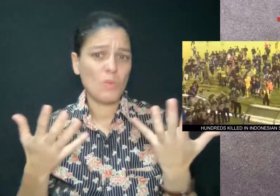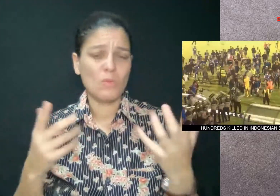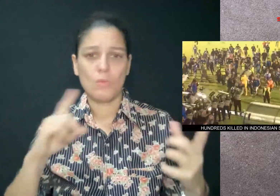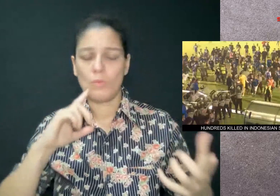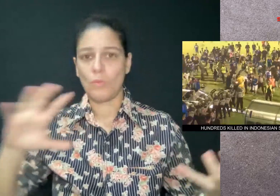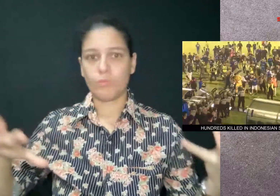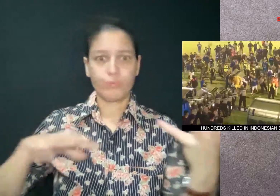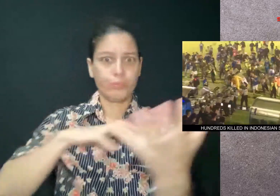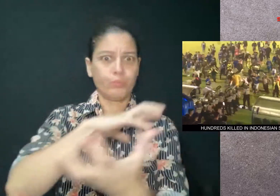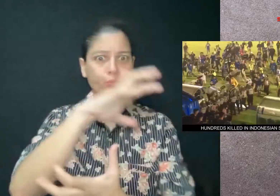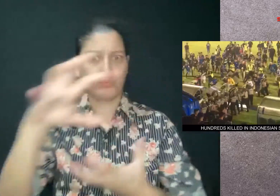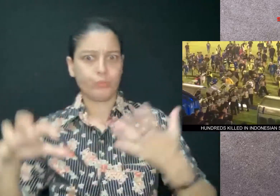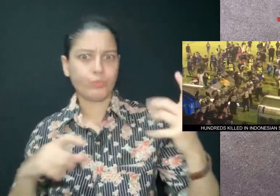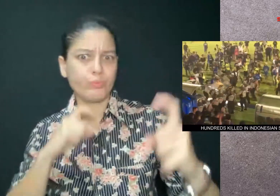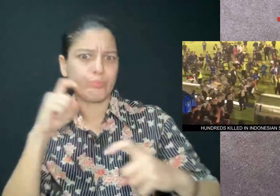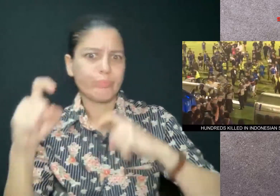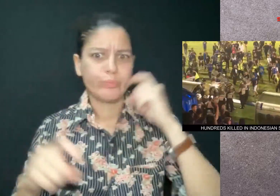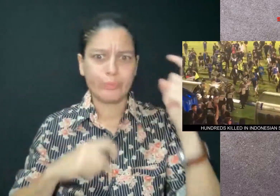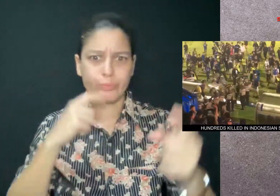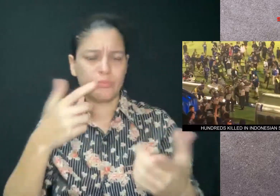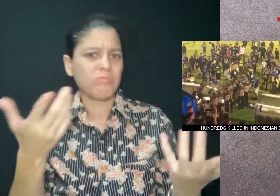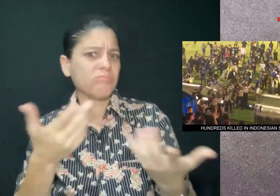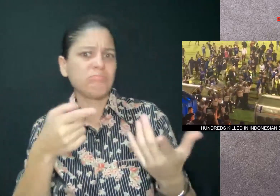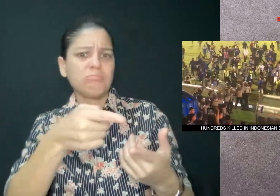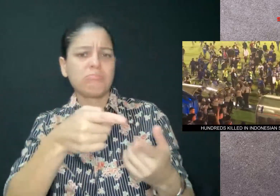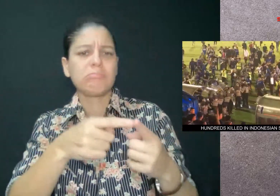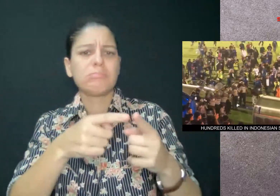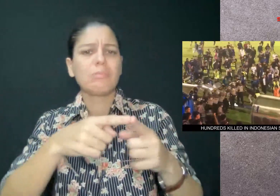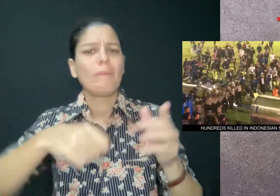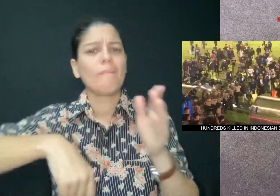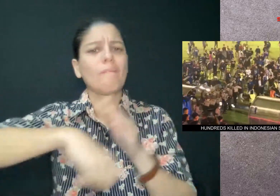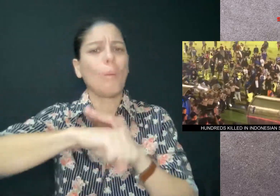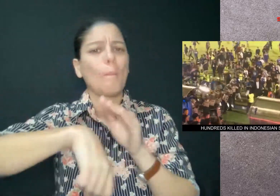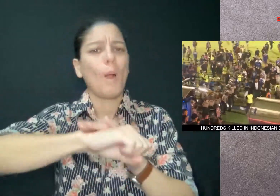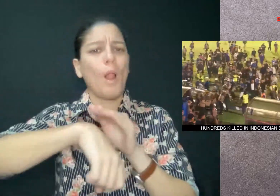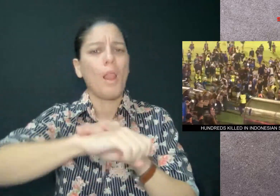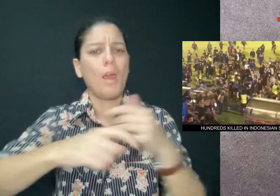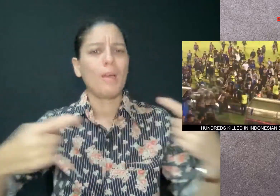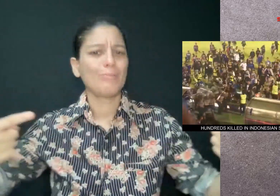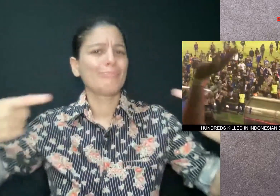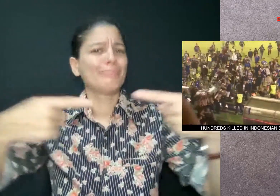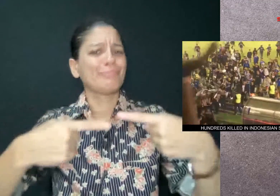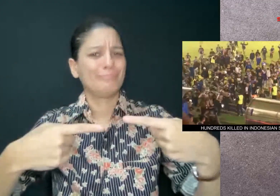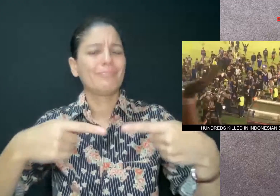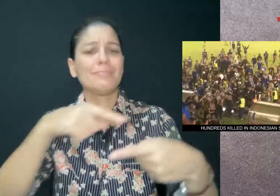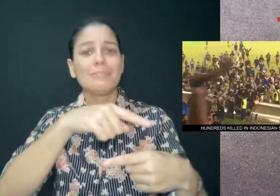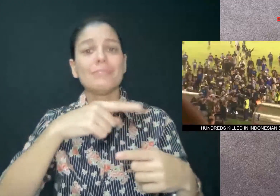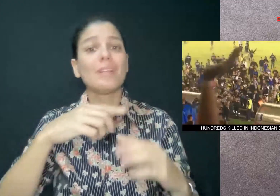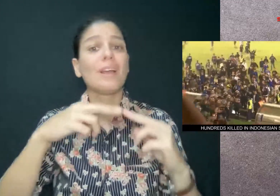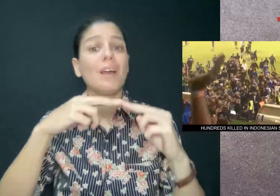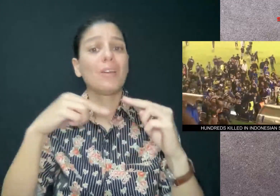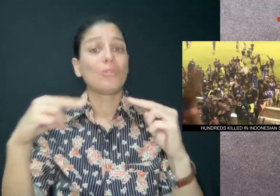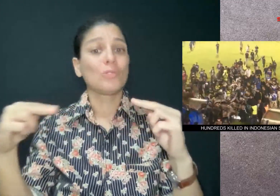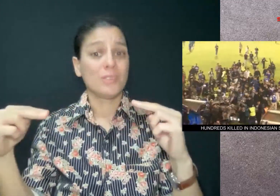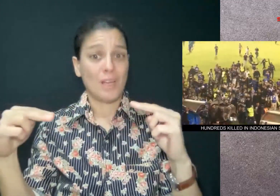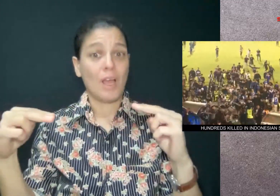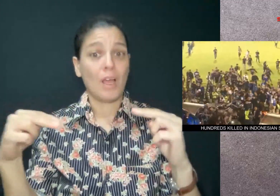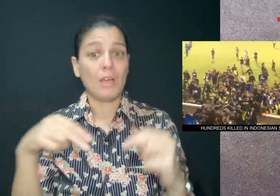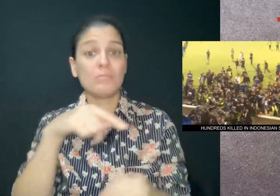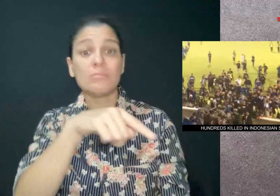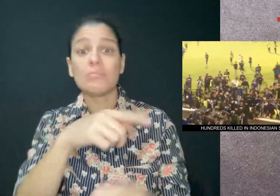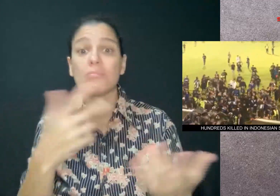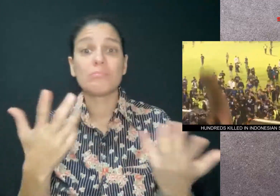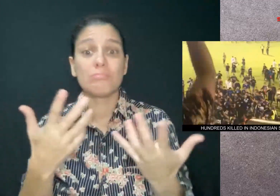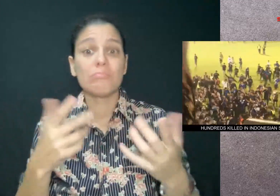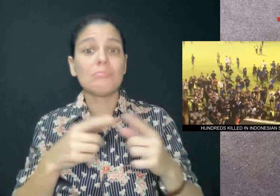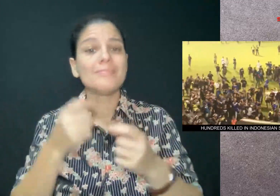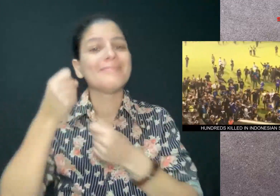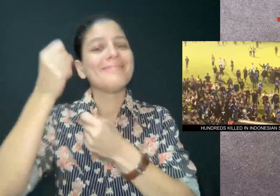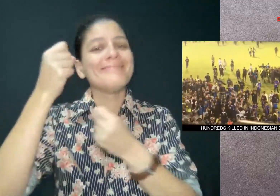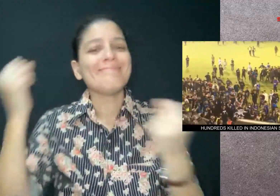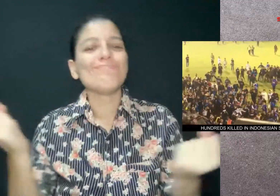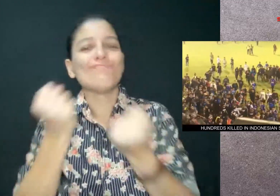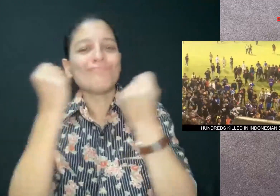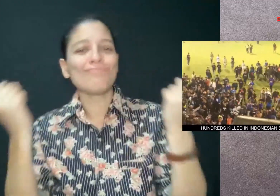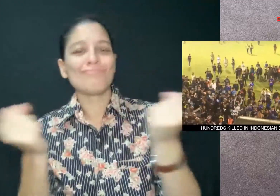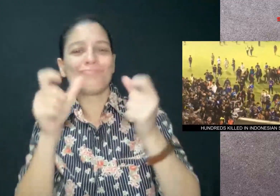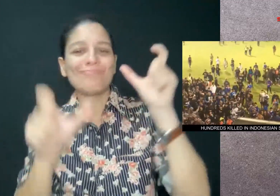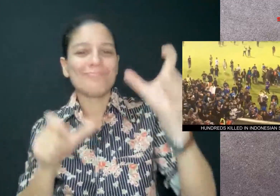300 injured when chaos and violence erupted after a football match in Indonesia it all